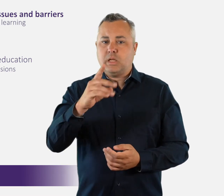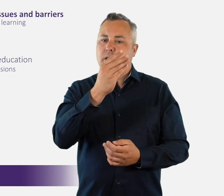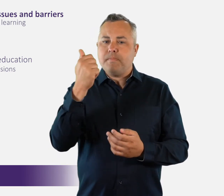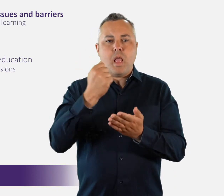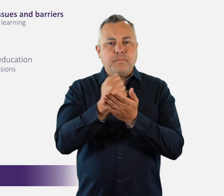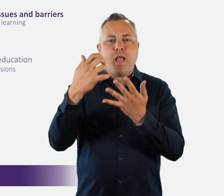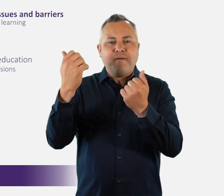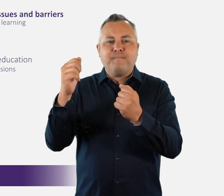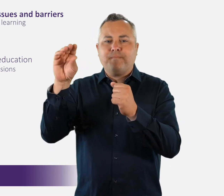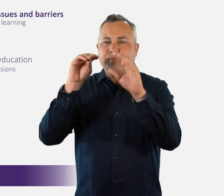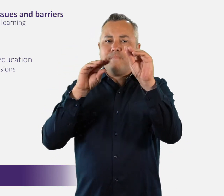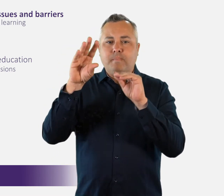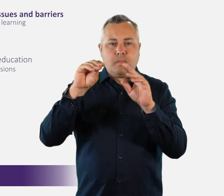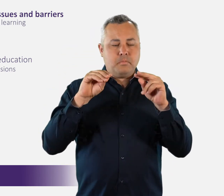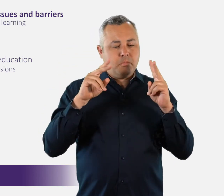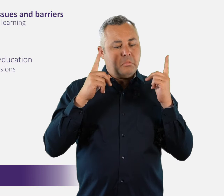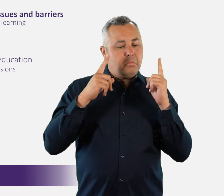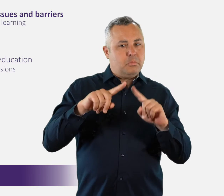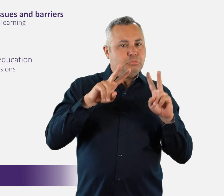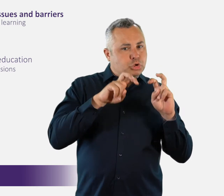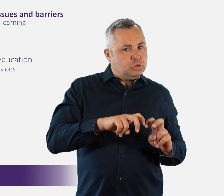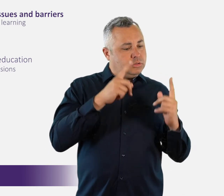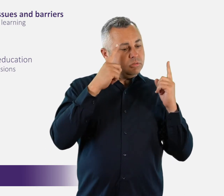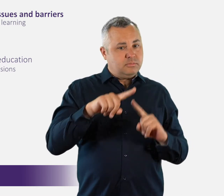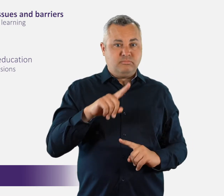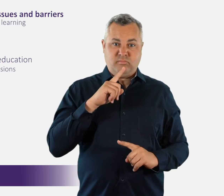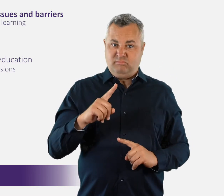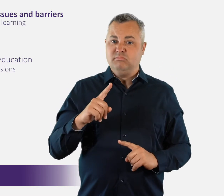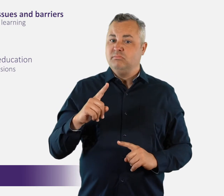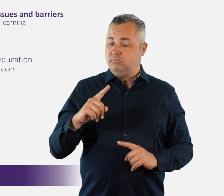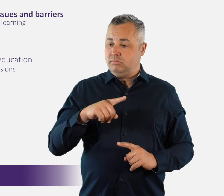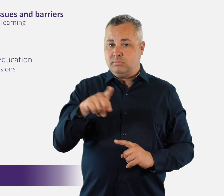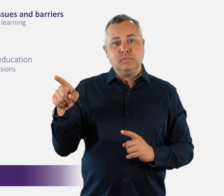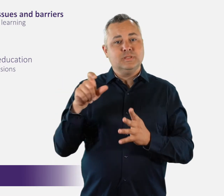Available data and research suggests that children with disability -